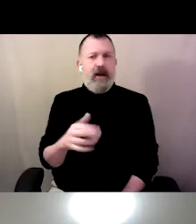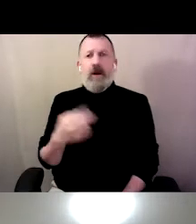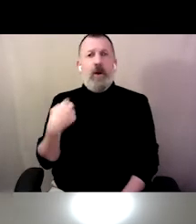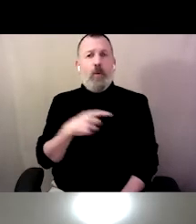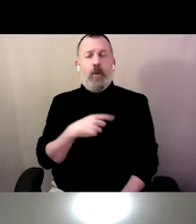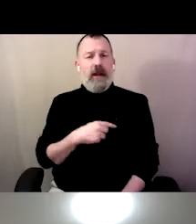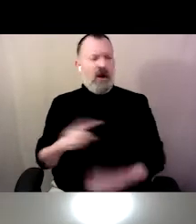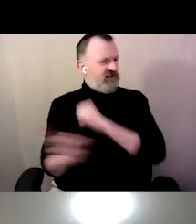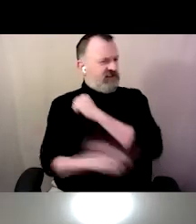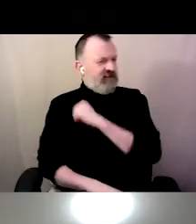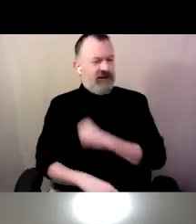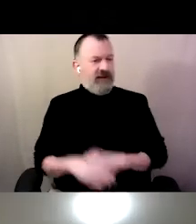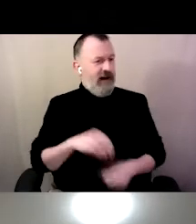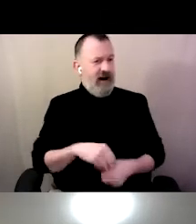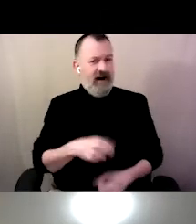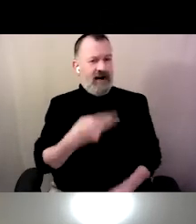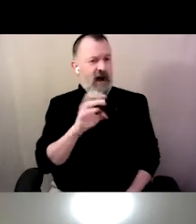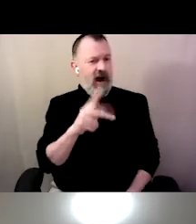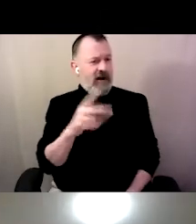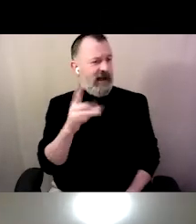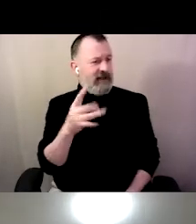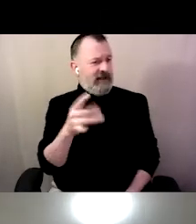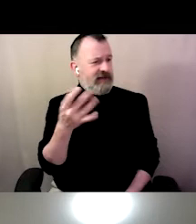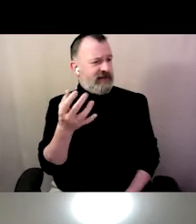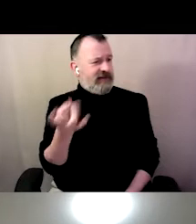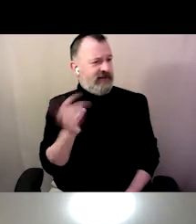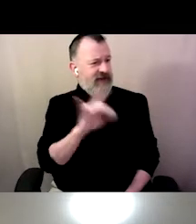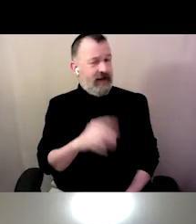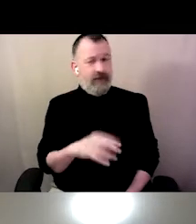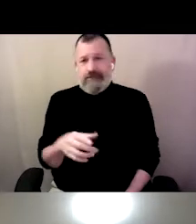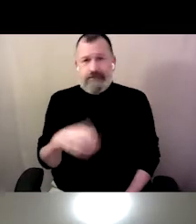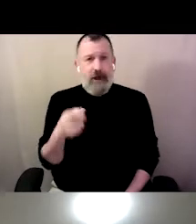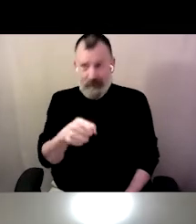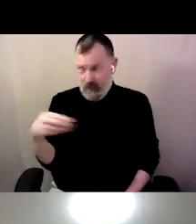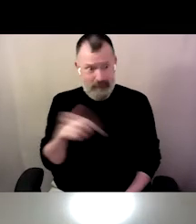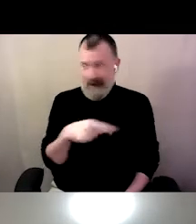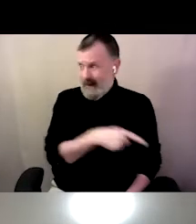CalebBarlow: That's the end of it you Pam, you know, you're going to be in some serious trouble.